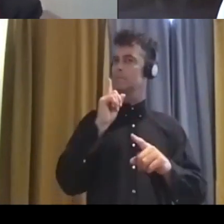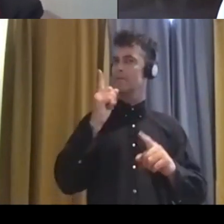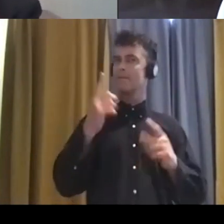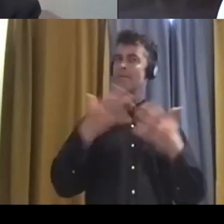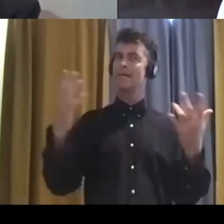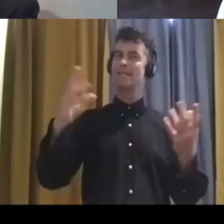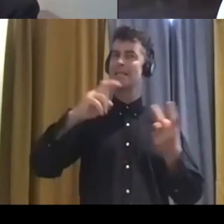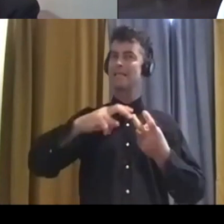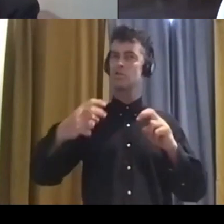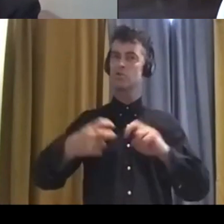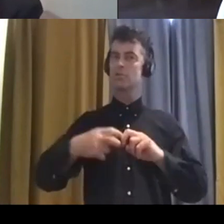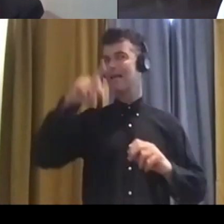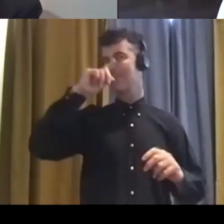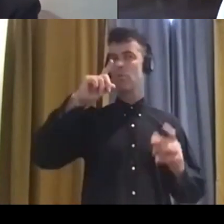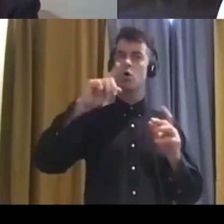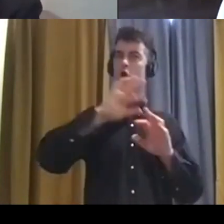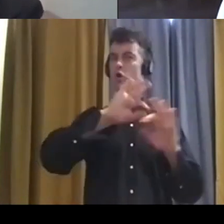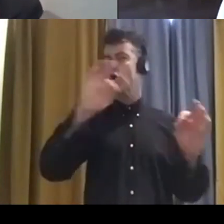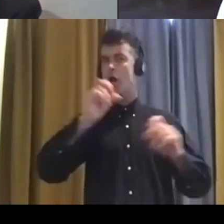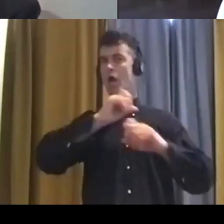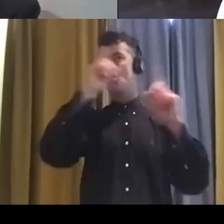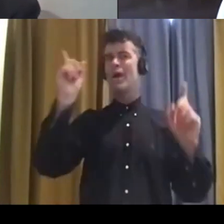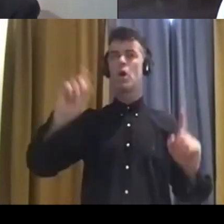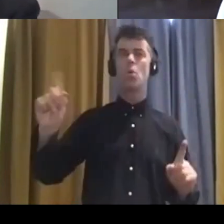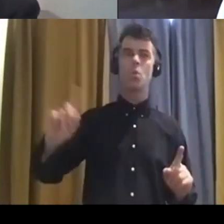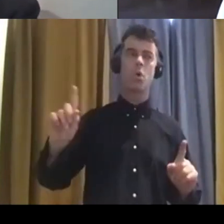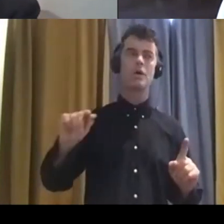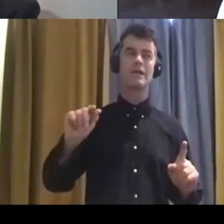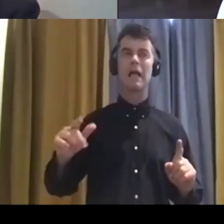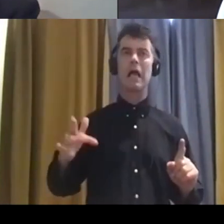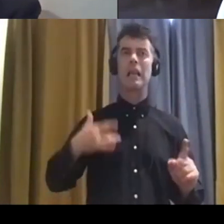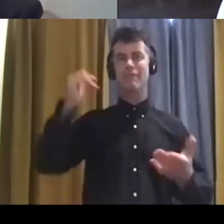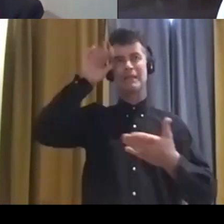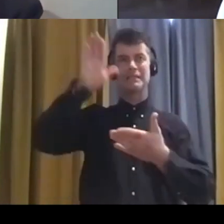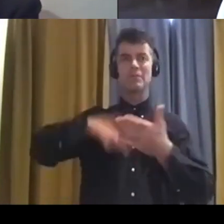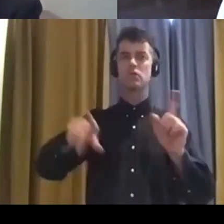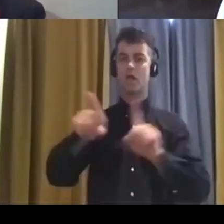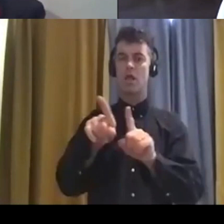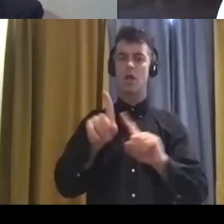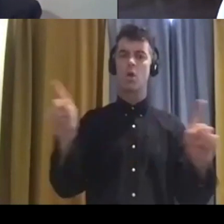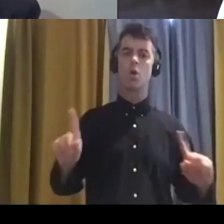being that people just aren't aware what the lived experience is like and what um coming